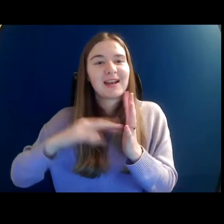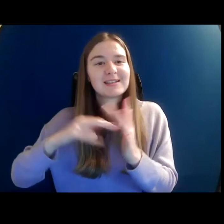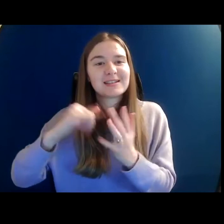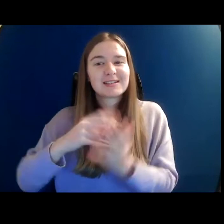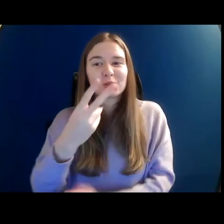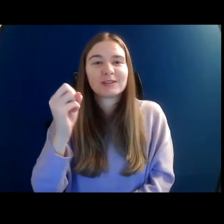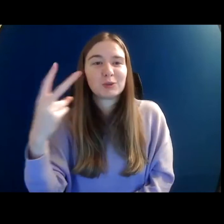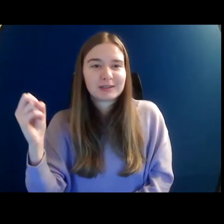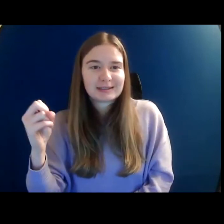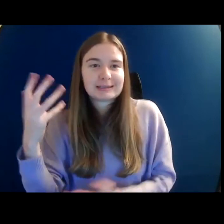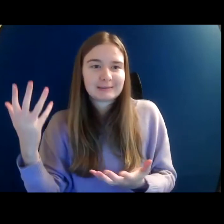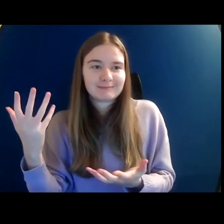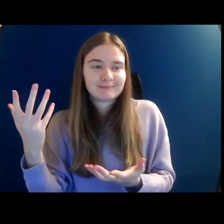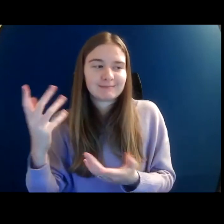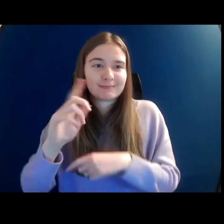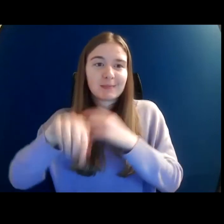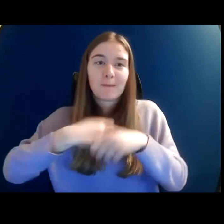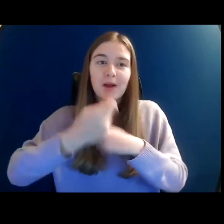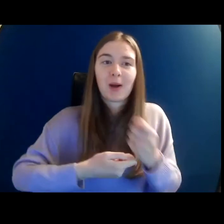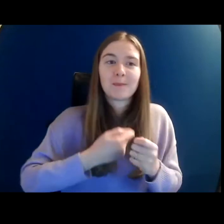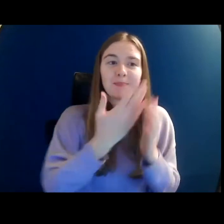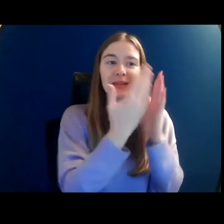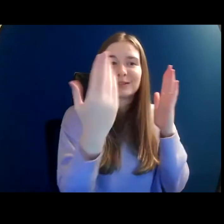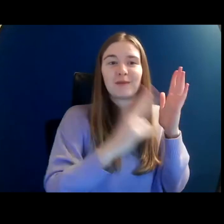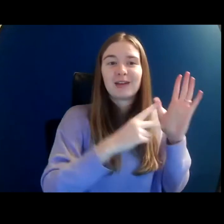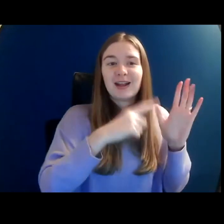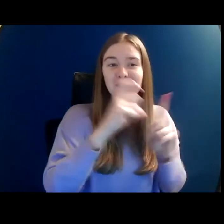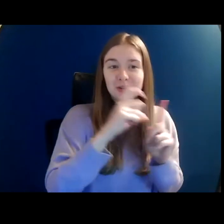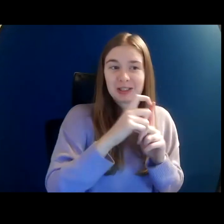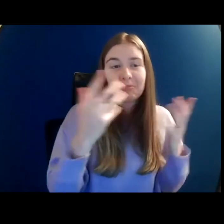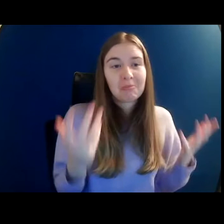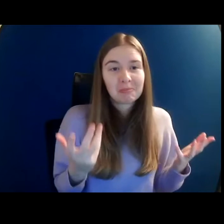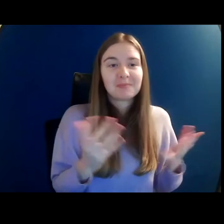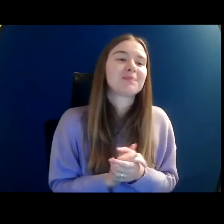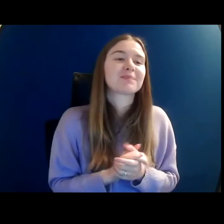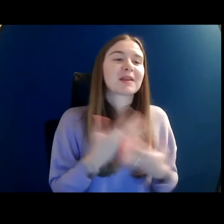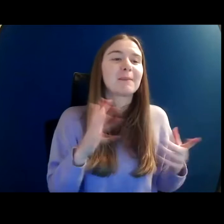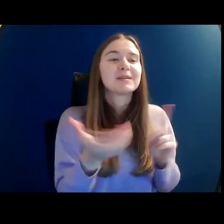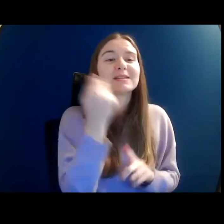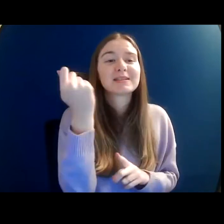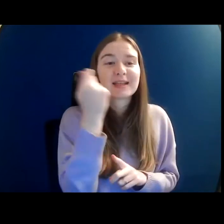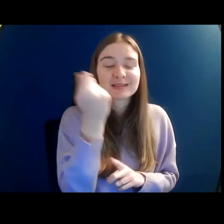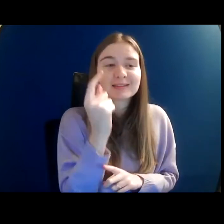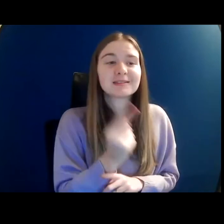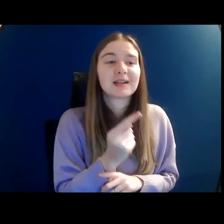and somewhat magically, become an exhibition at the V&A in Dundee. And the success of this and the level of engagement